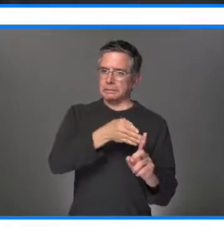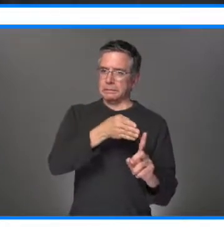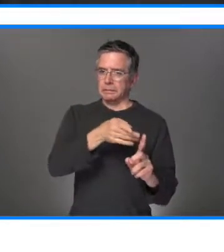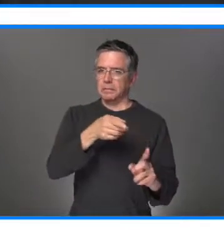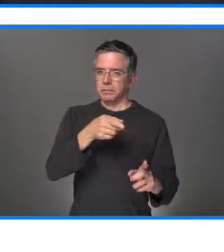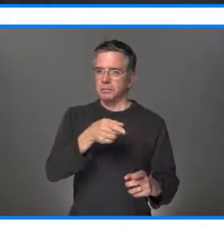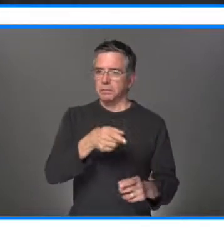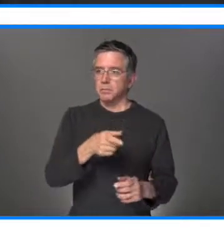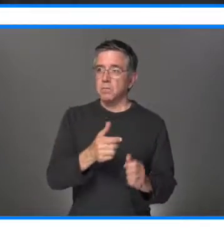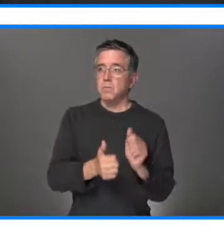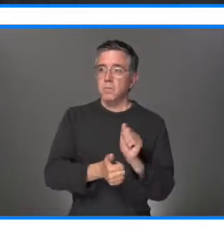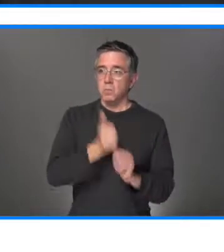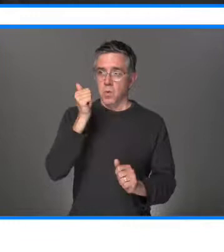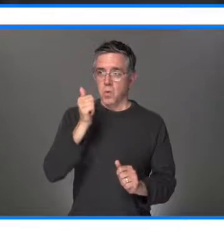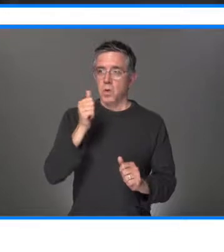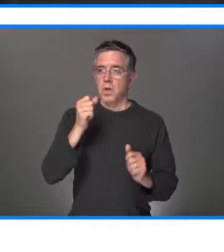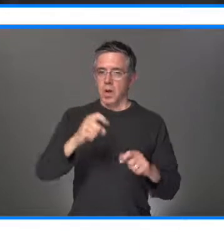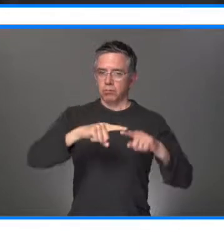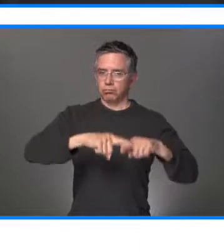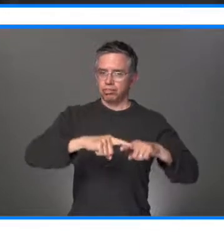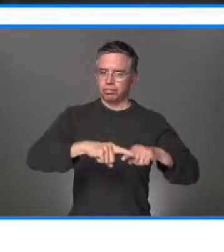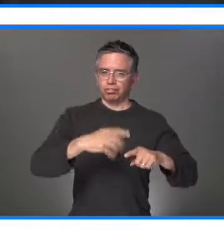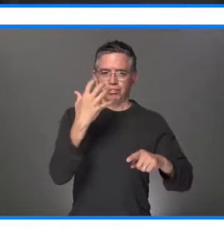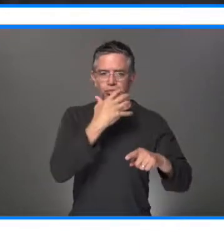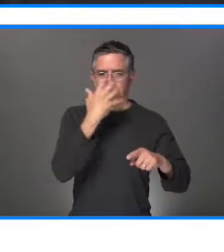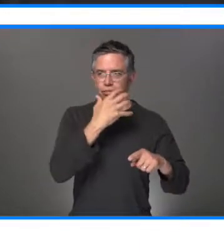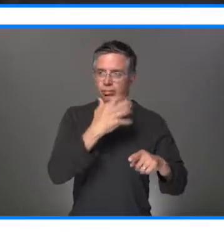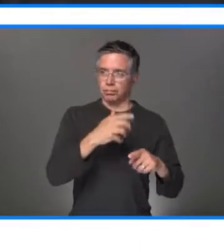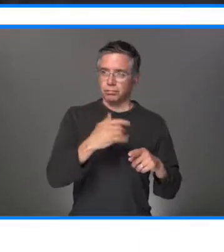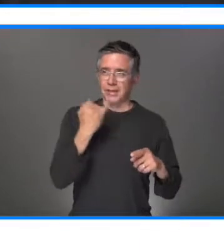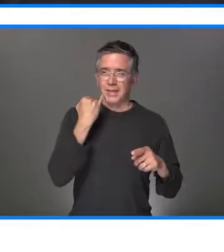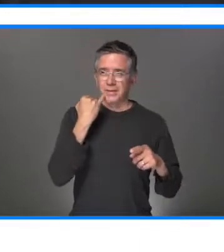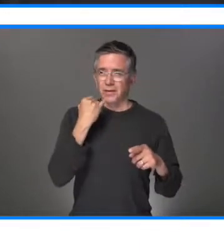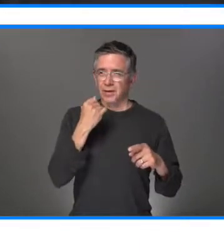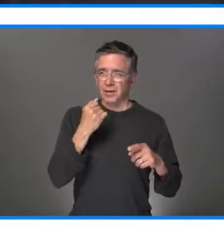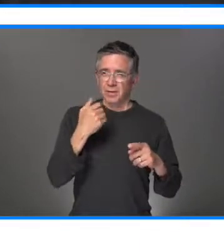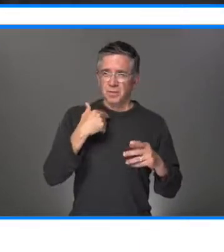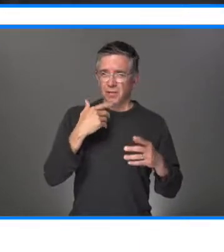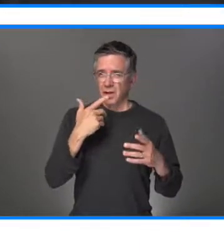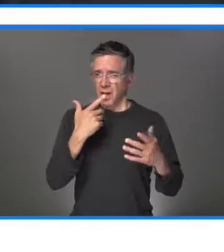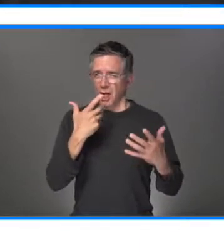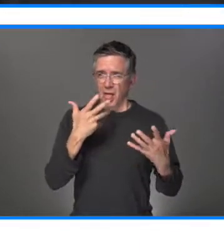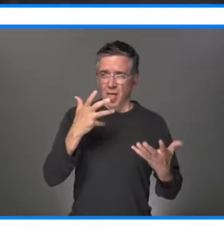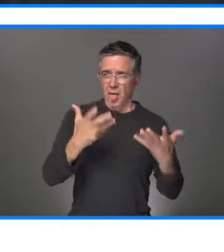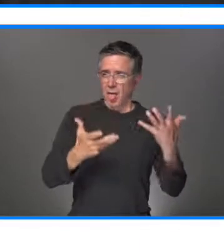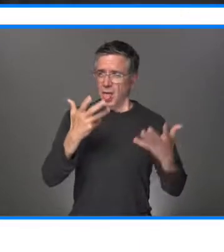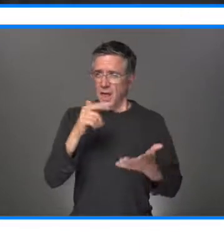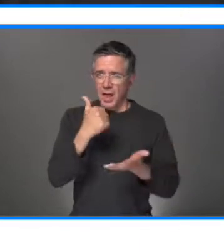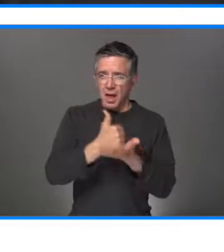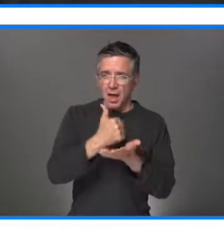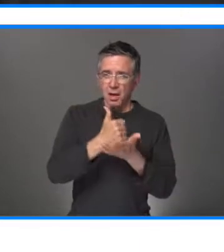If you have difficulty navigating the online systems, need language assistance, or just wanna talk to someone on the phone,